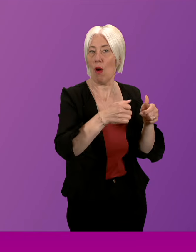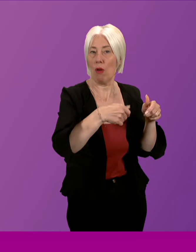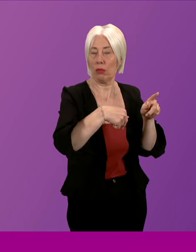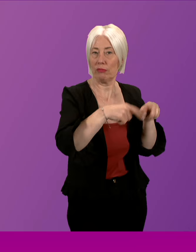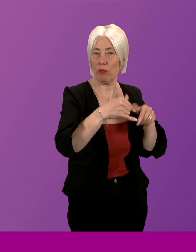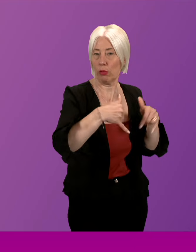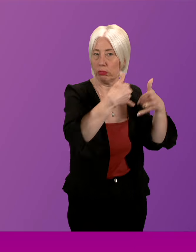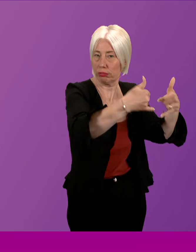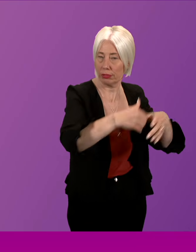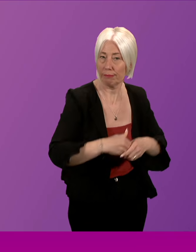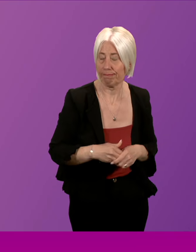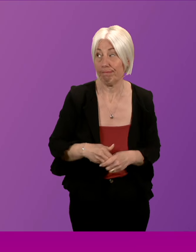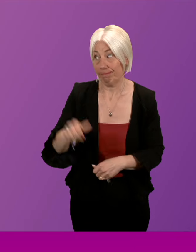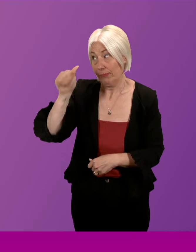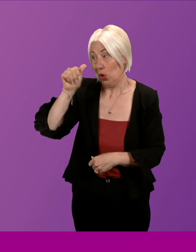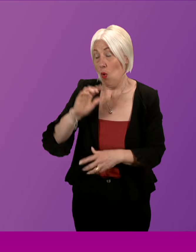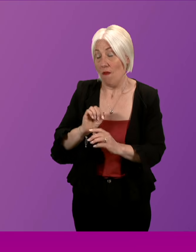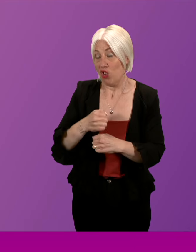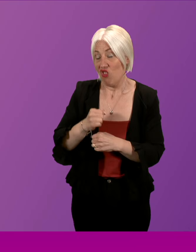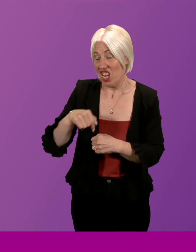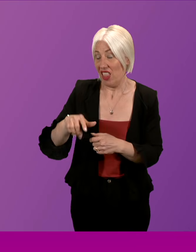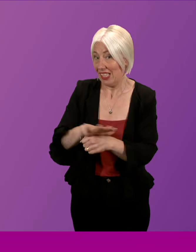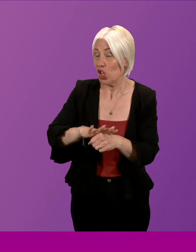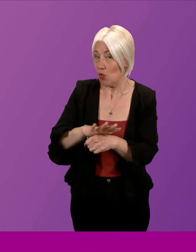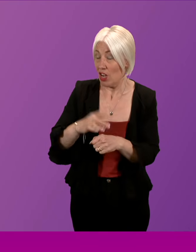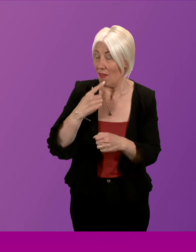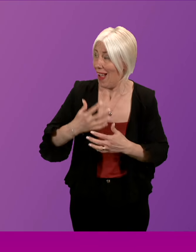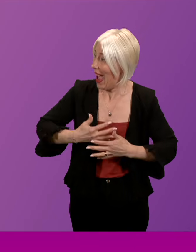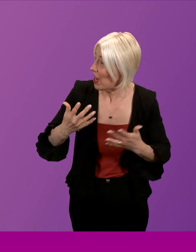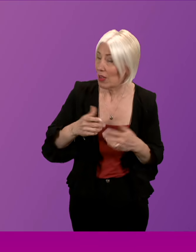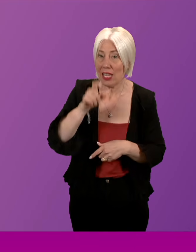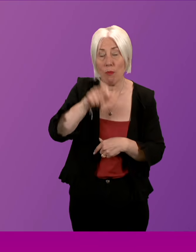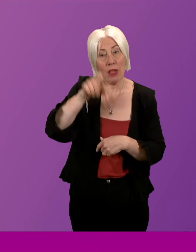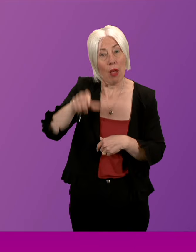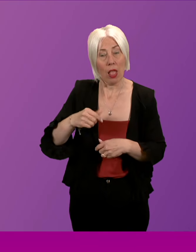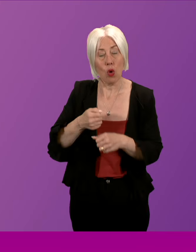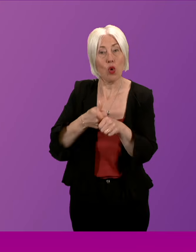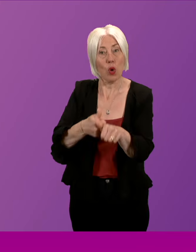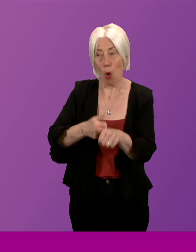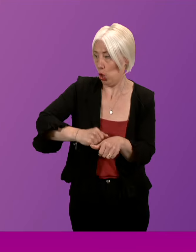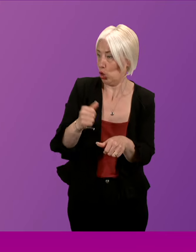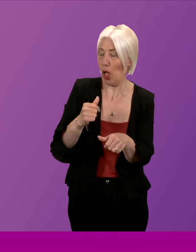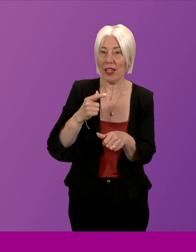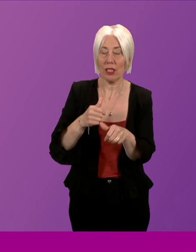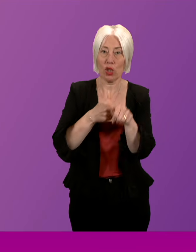I appreciate how frustrating the situation is for any Scotland supporter who has had their ESTA revoked. Although